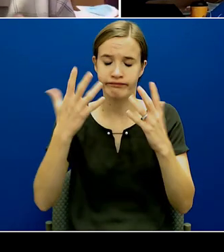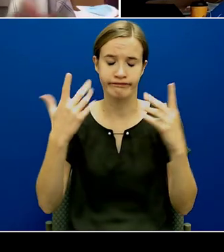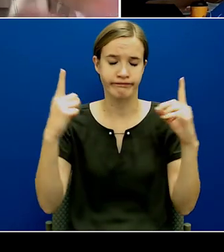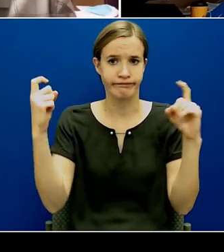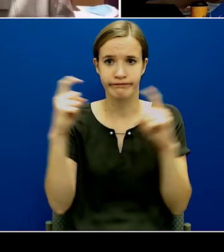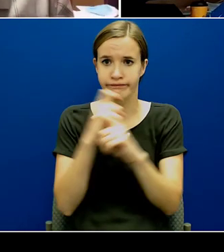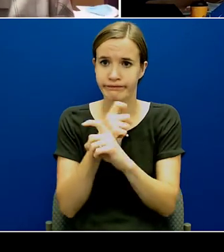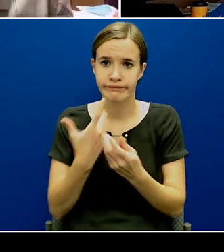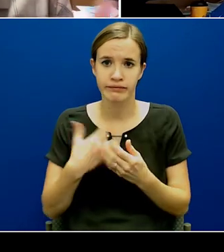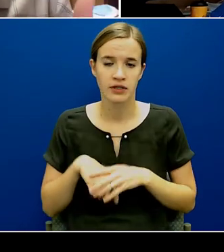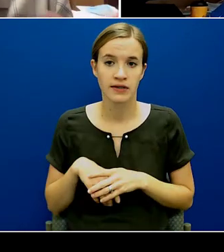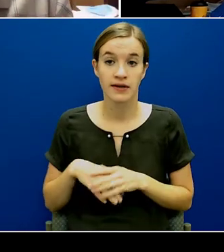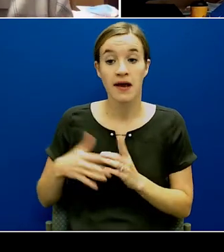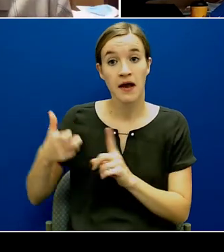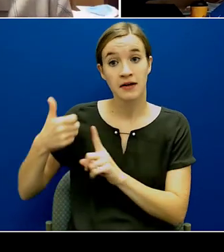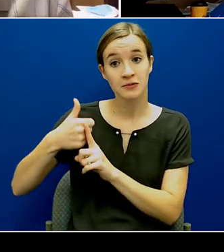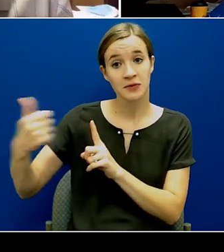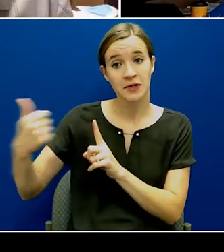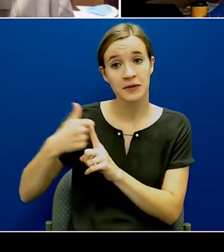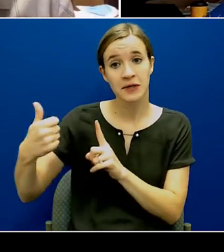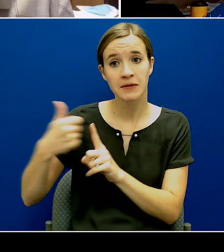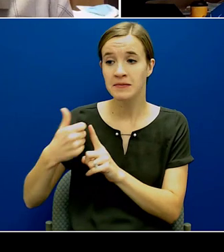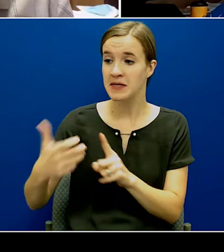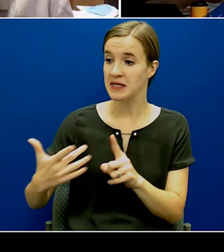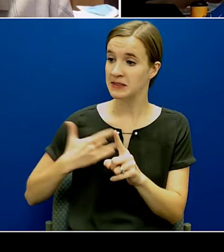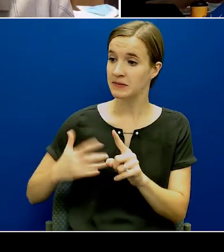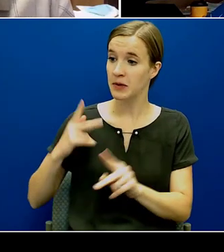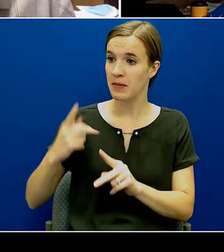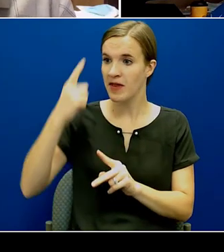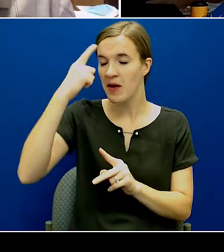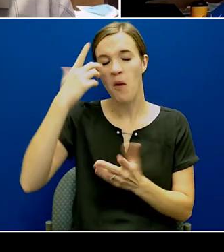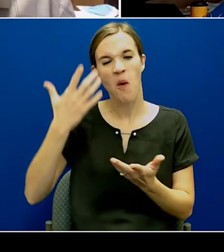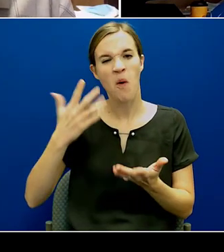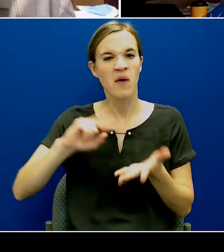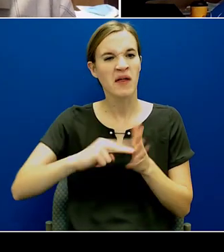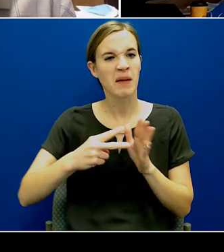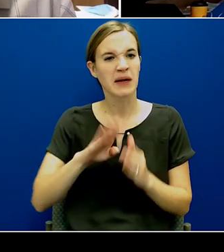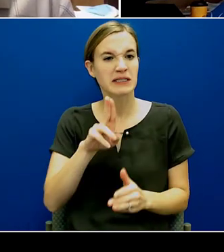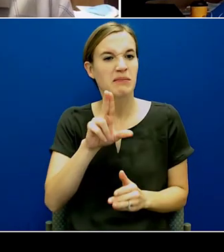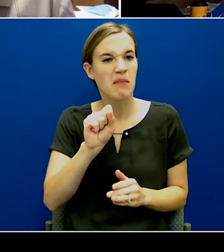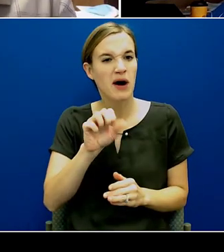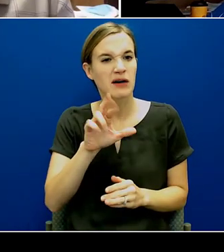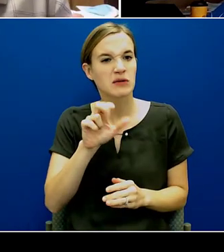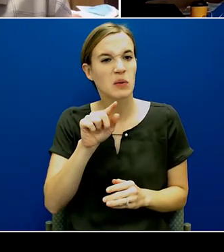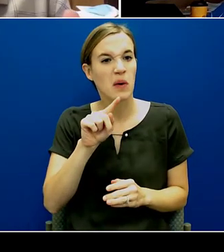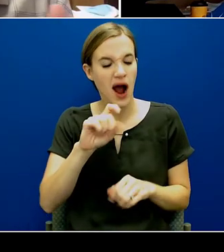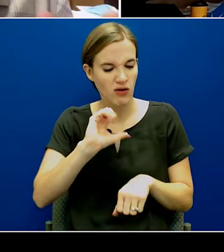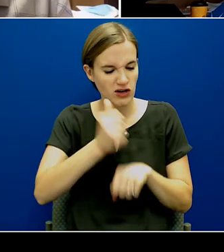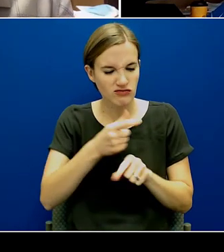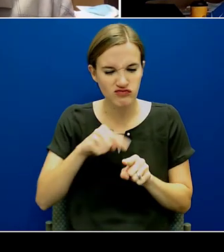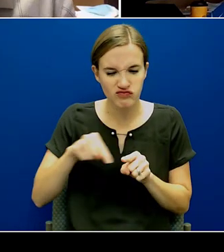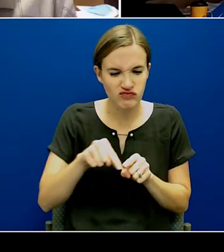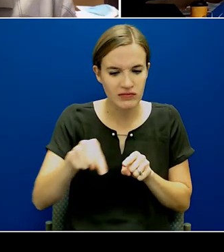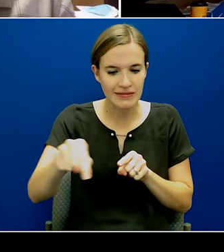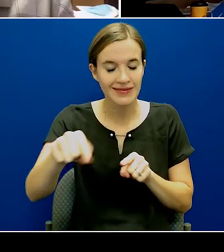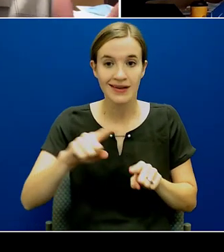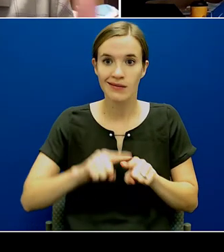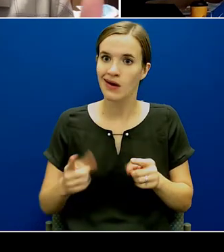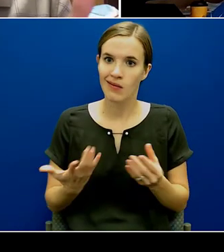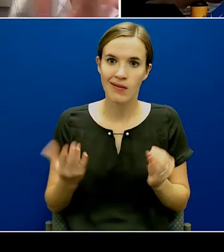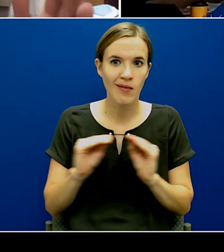ADA would call Demand Responsive Service. And it kind of has its own rules. But often it's,